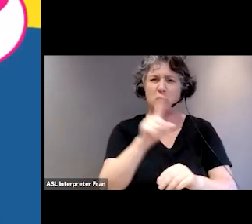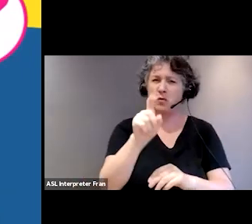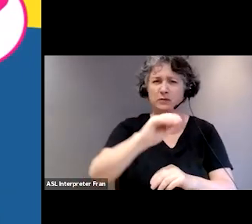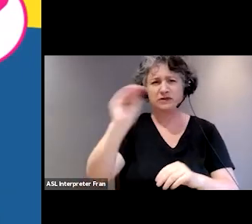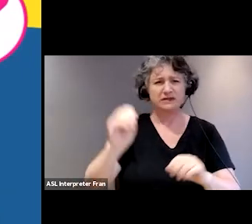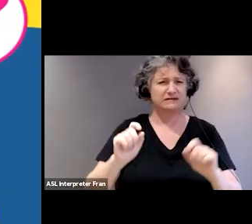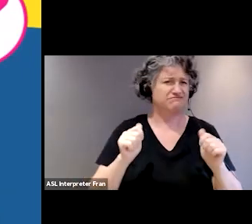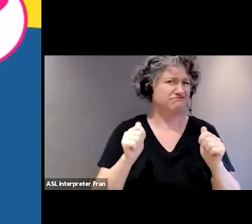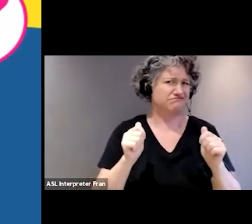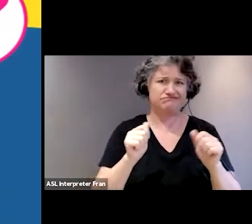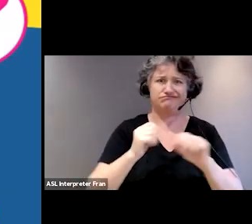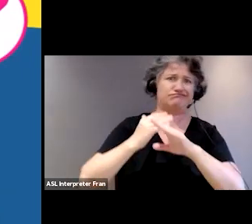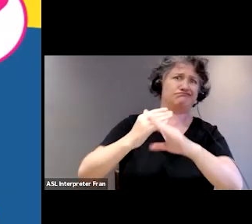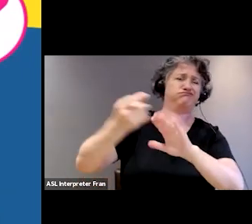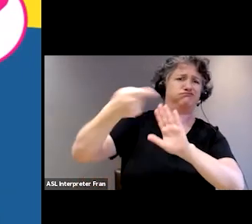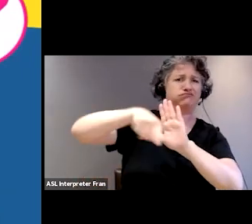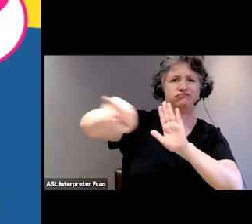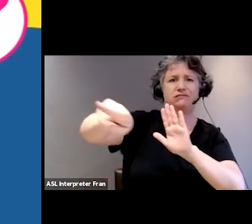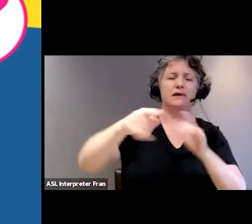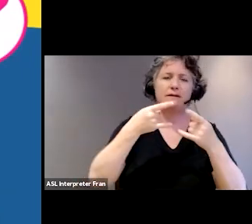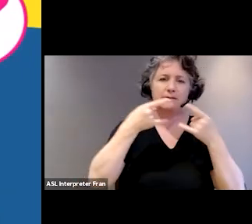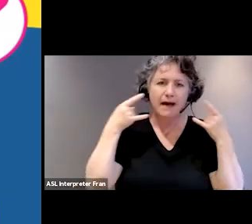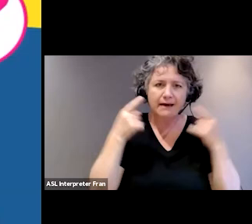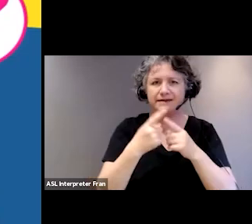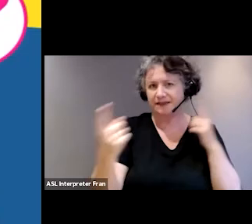the people in our lives, there is a great link there.